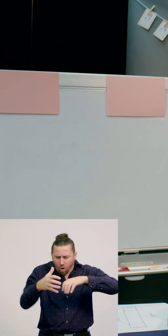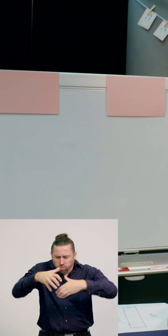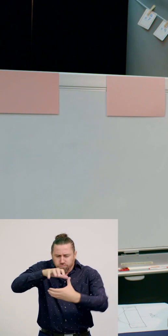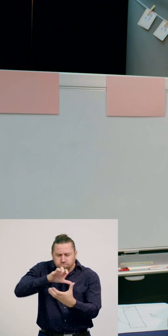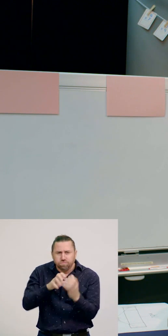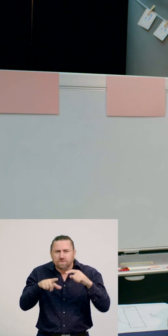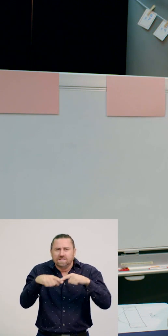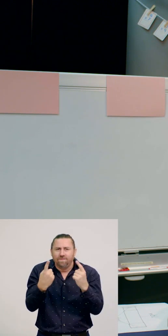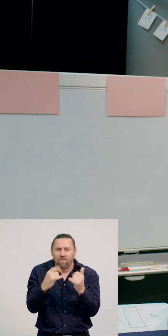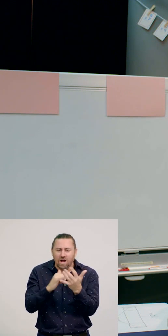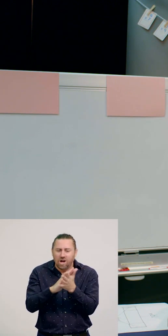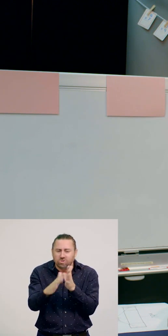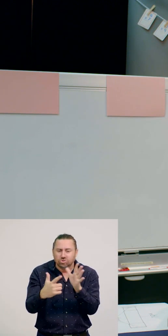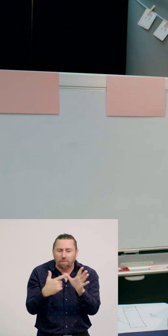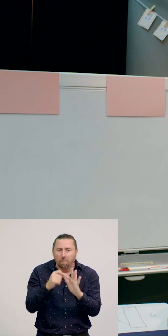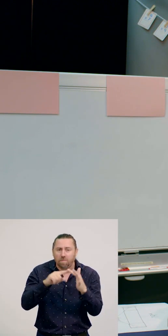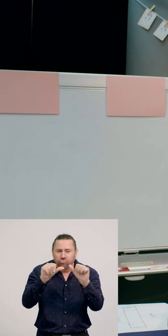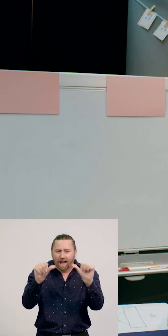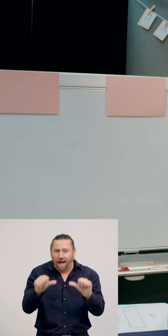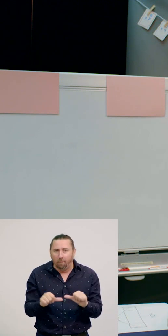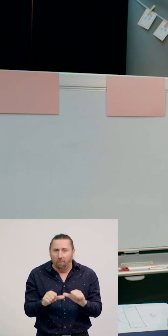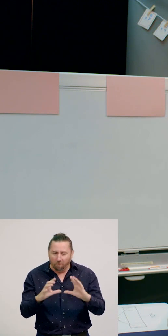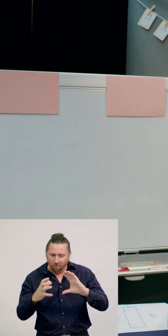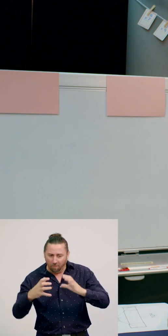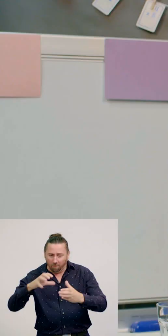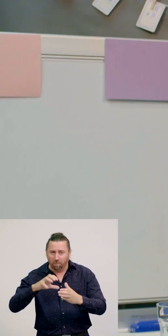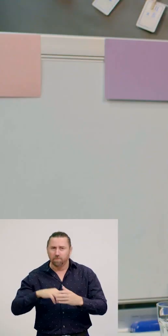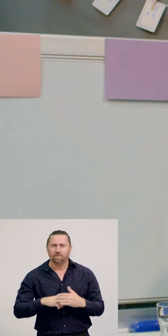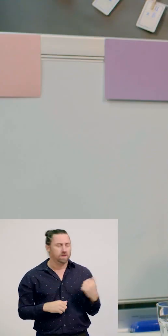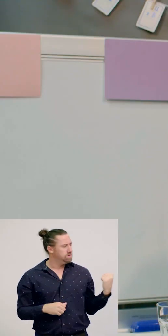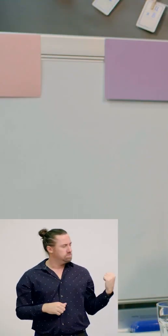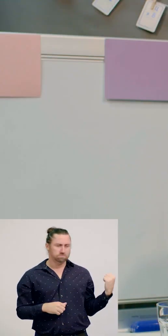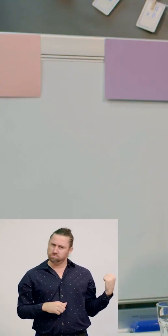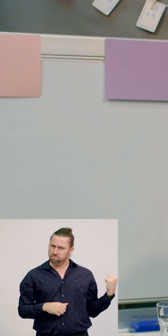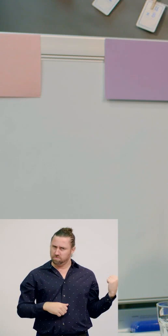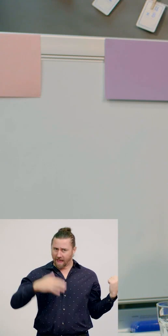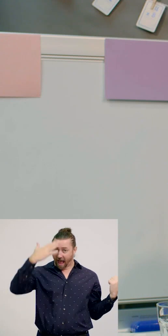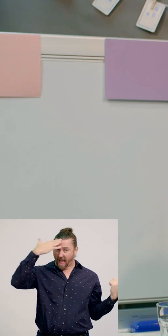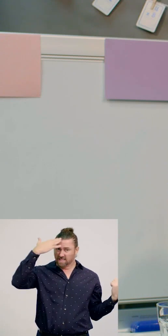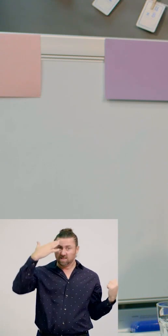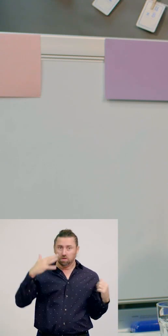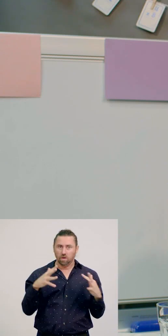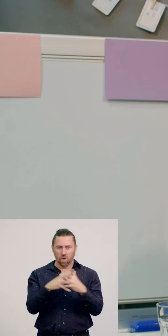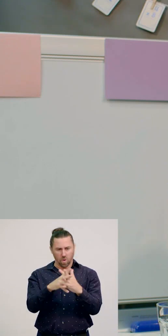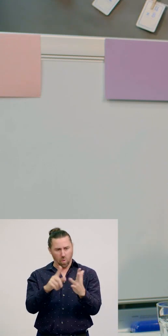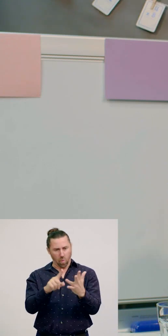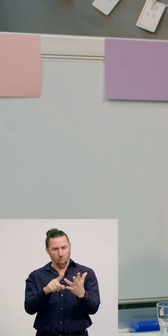This hat is made out of wool, sheep’s fur.